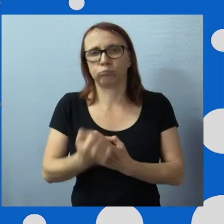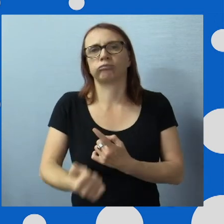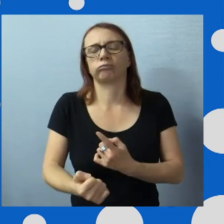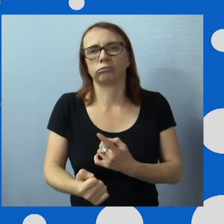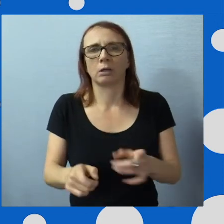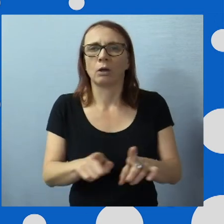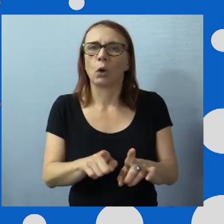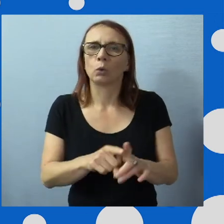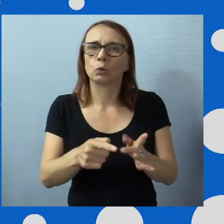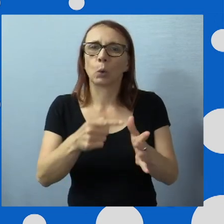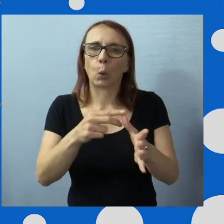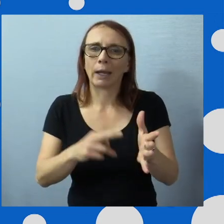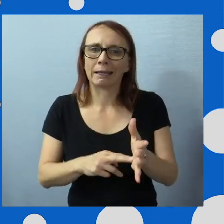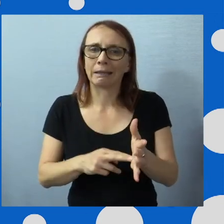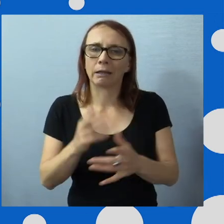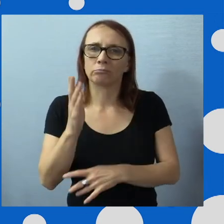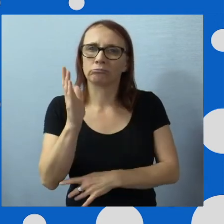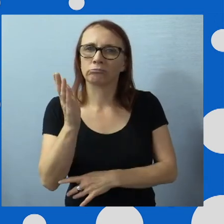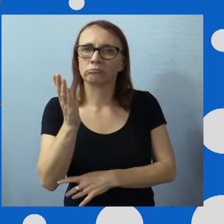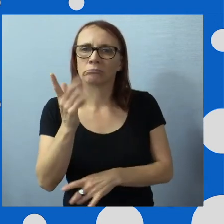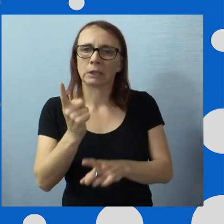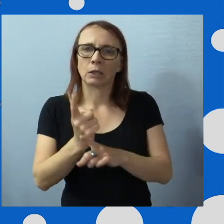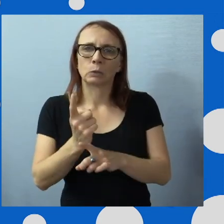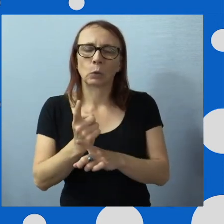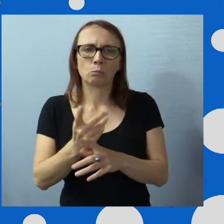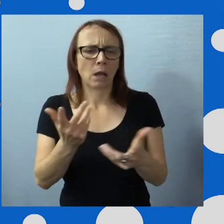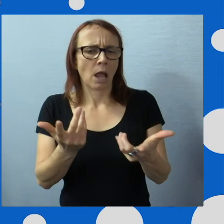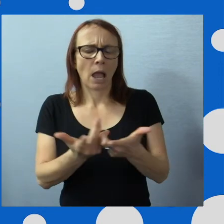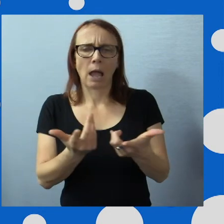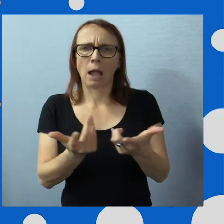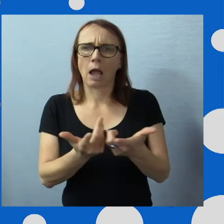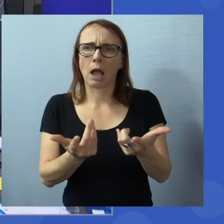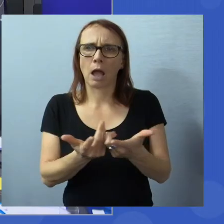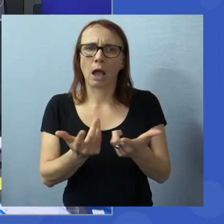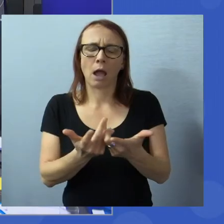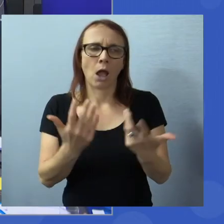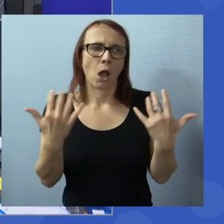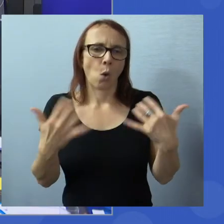say a few words about how we can take the incredibly rich information that you